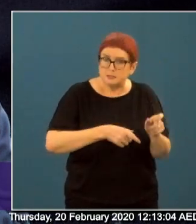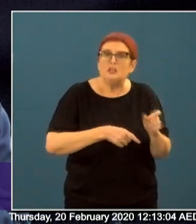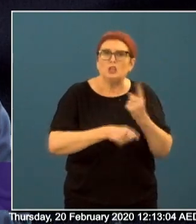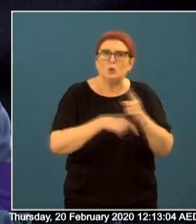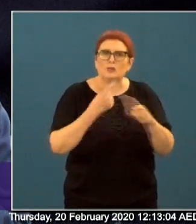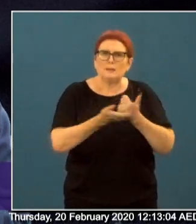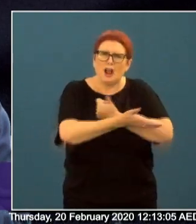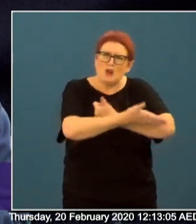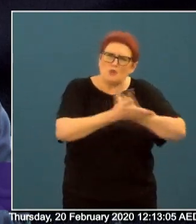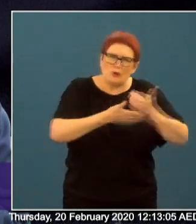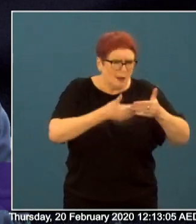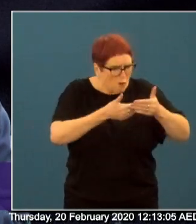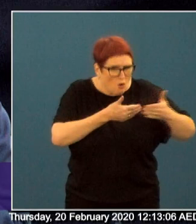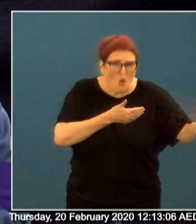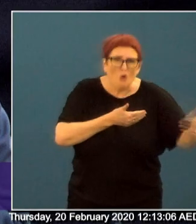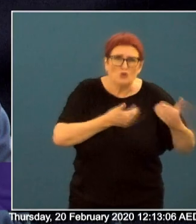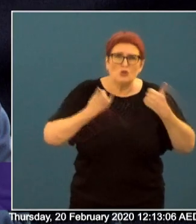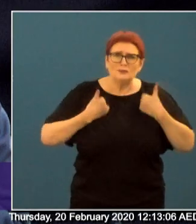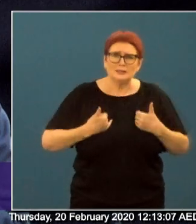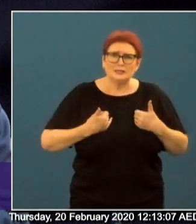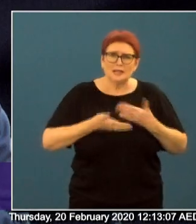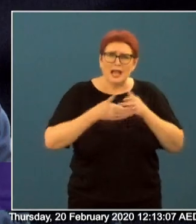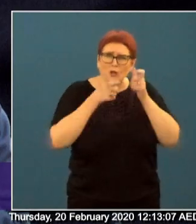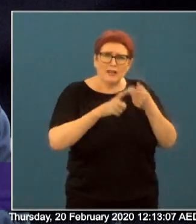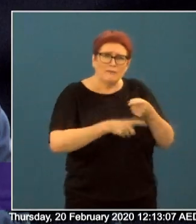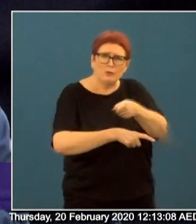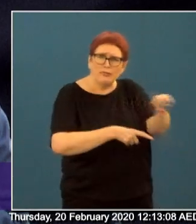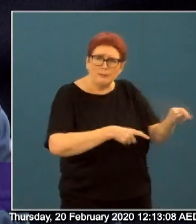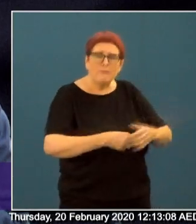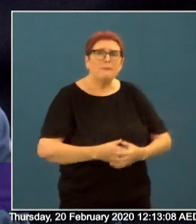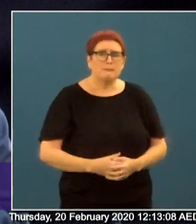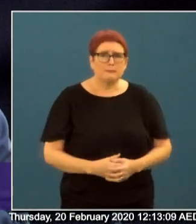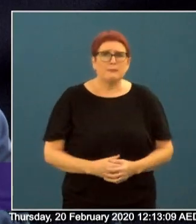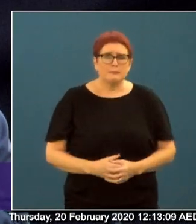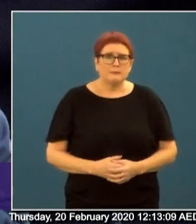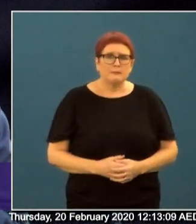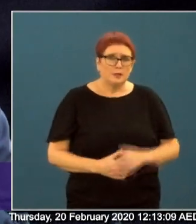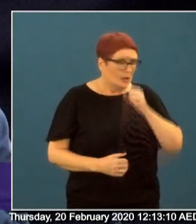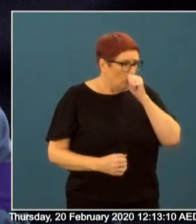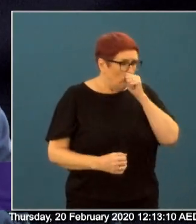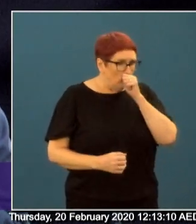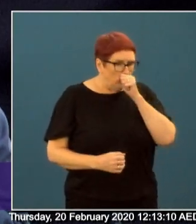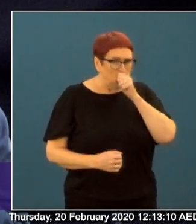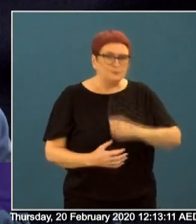These initiatives could be prioritised for people such as individuals with intellectual disability